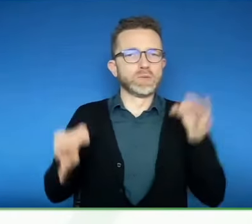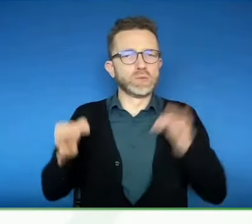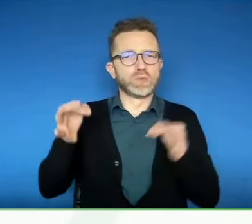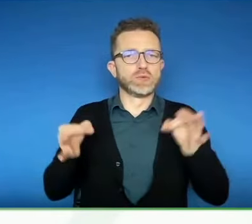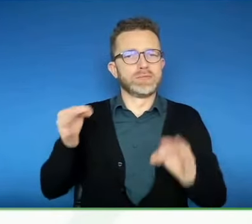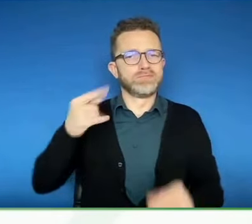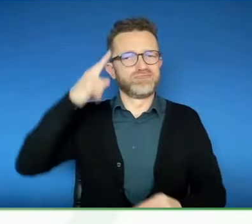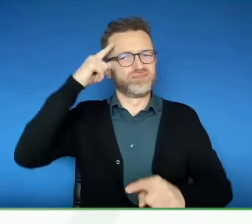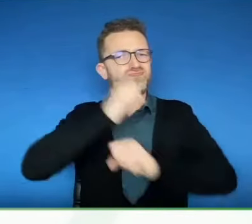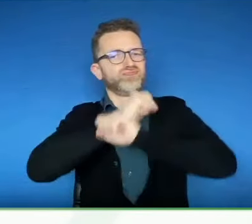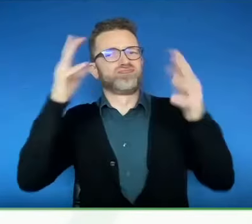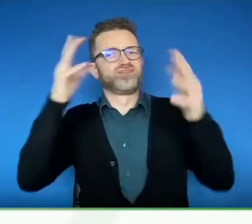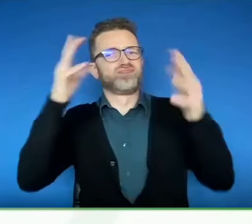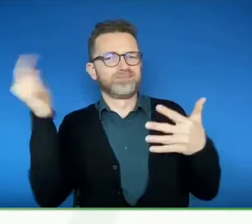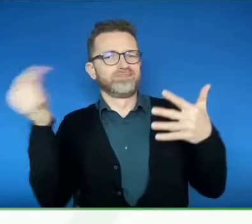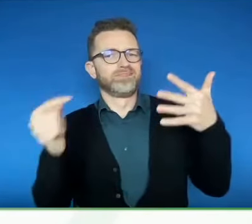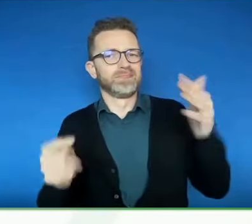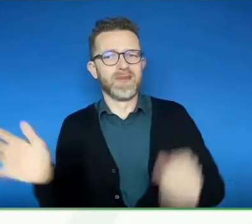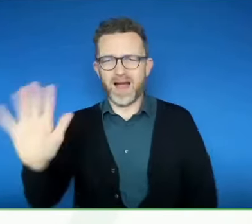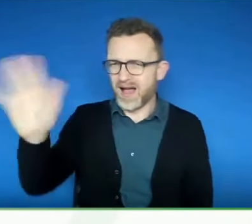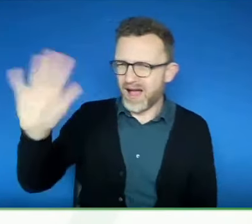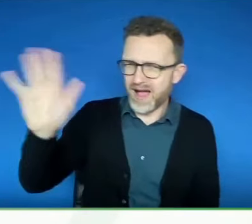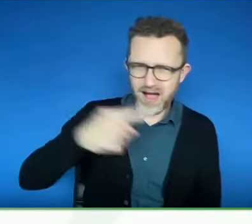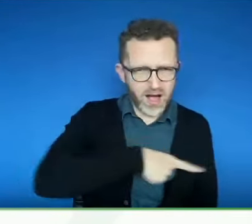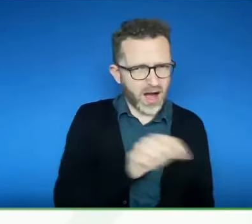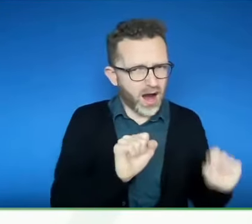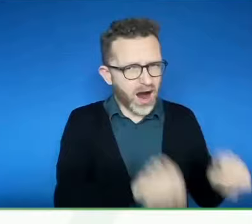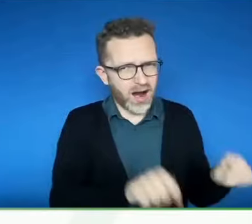So that we create a true network of people.